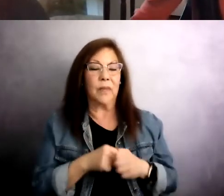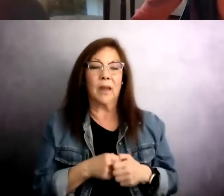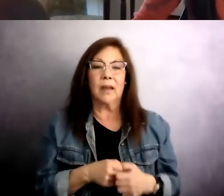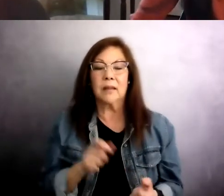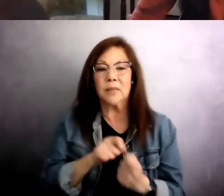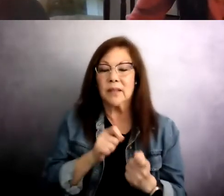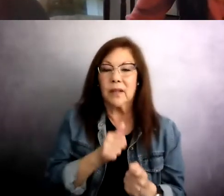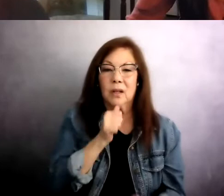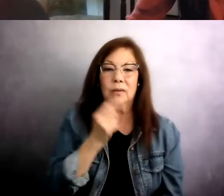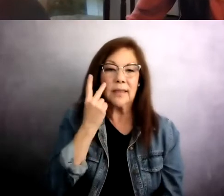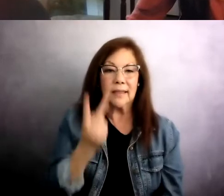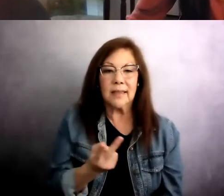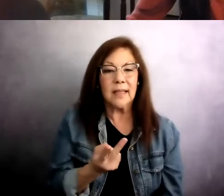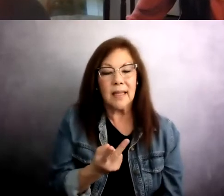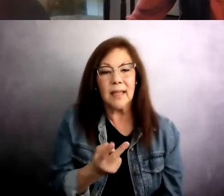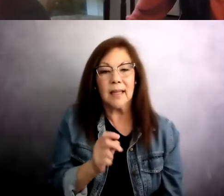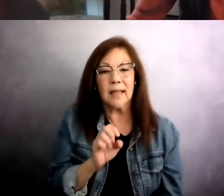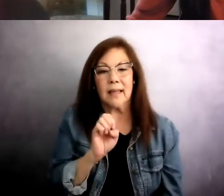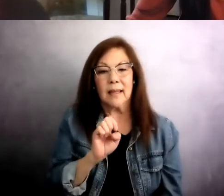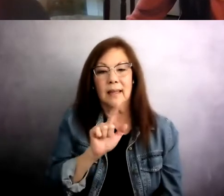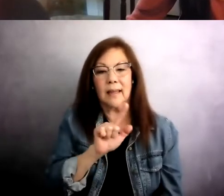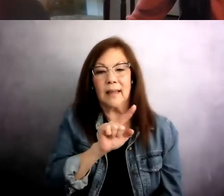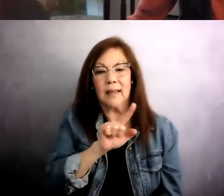She is very dead by the time the story starts,